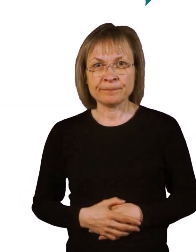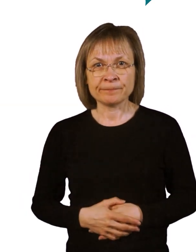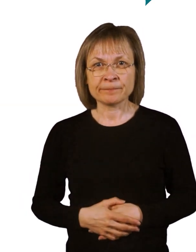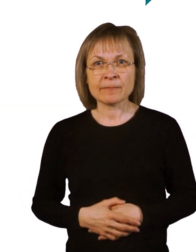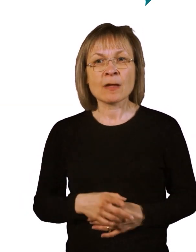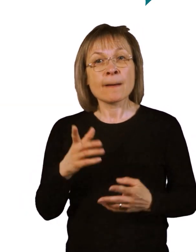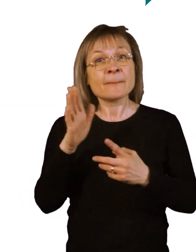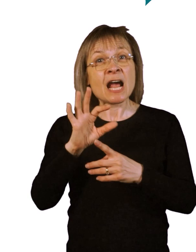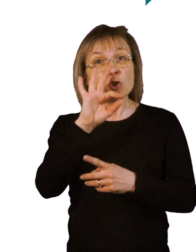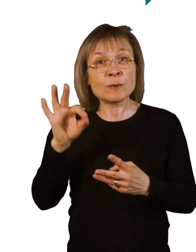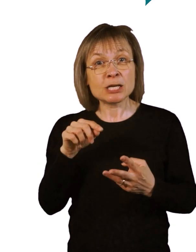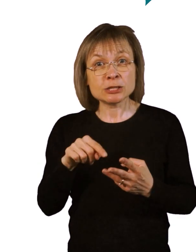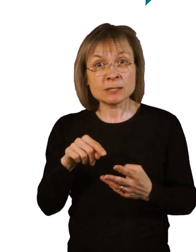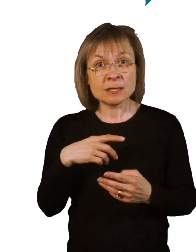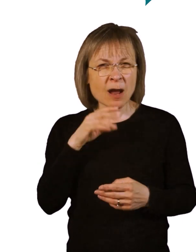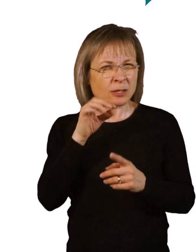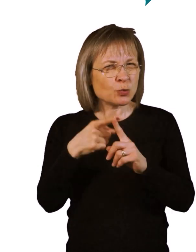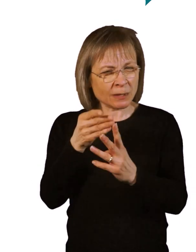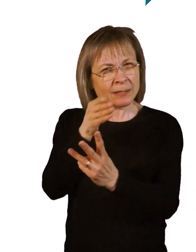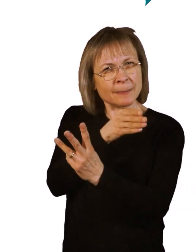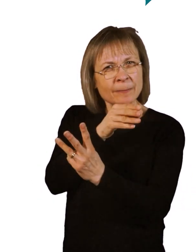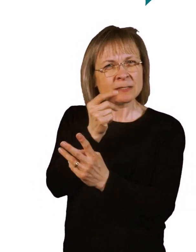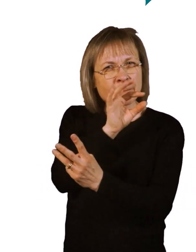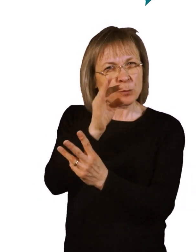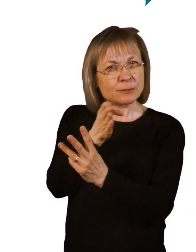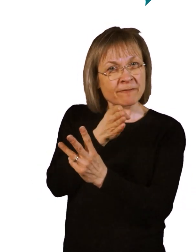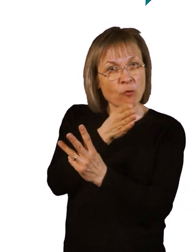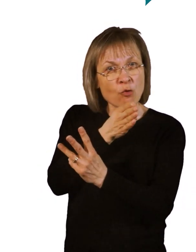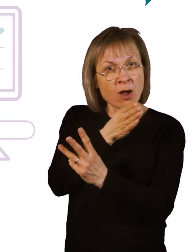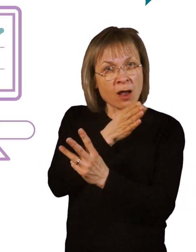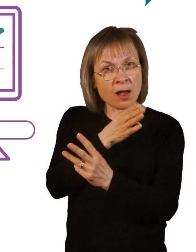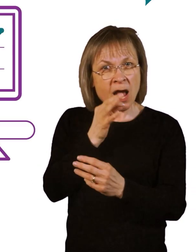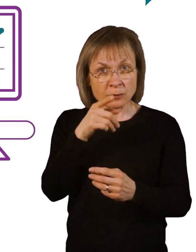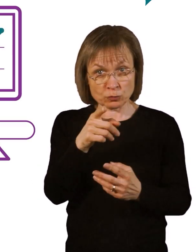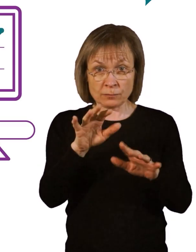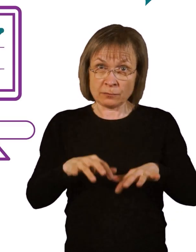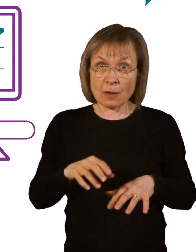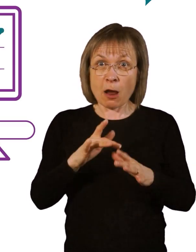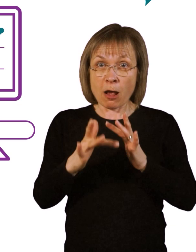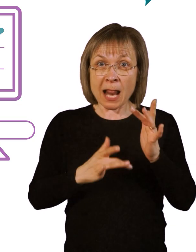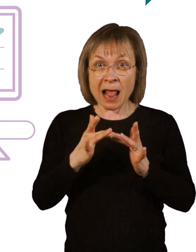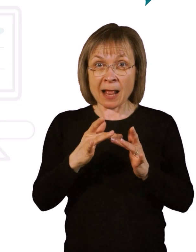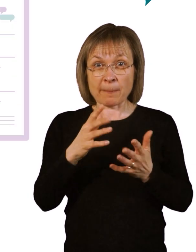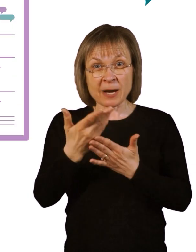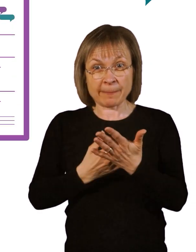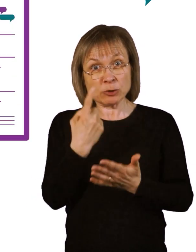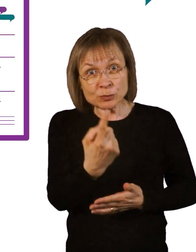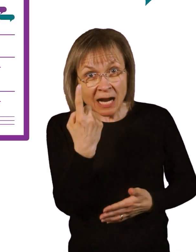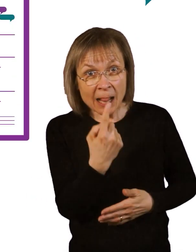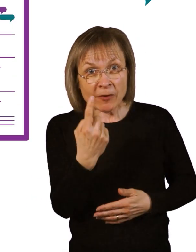Before you get to the main questions, we will ask you a few quick starter questions so we know whether you are completing the online or paper form for yourself